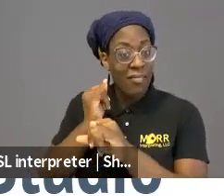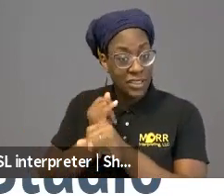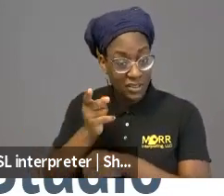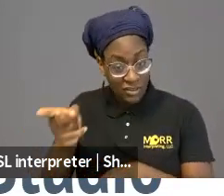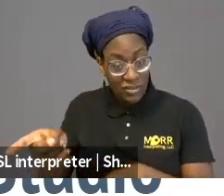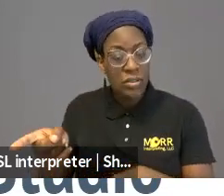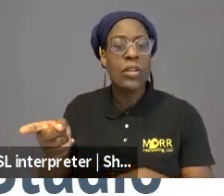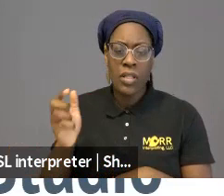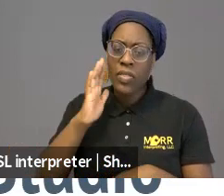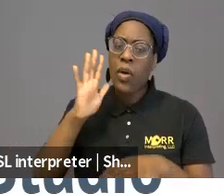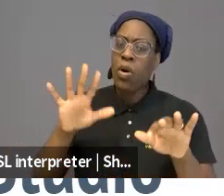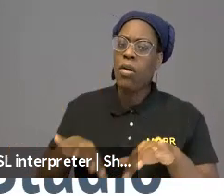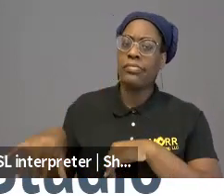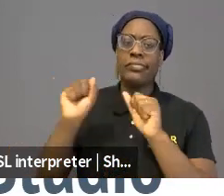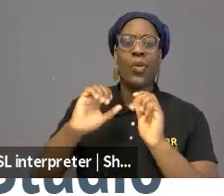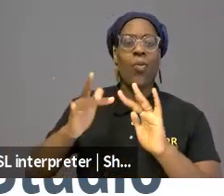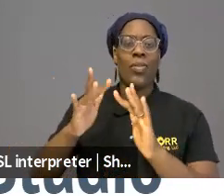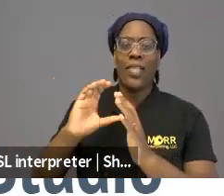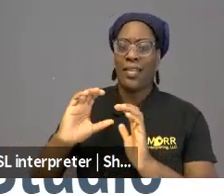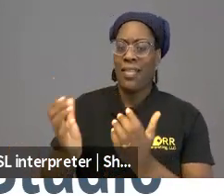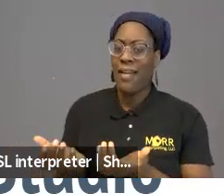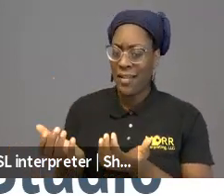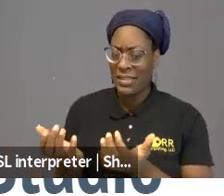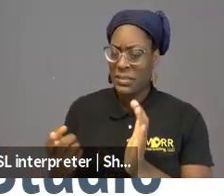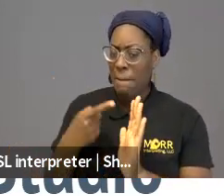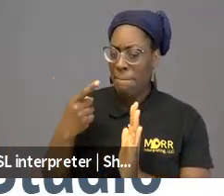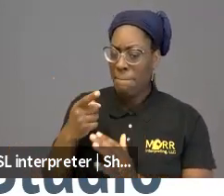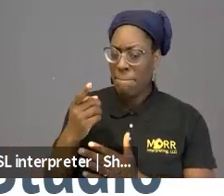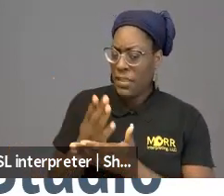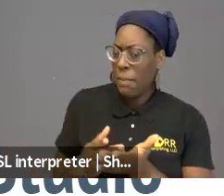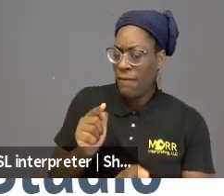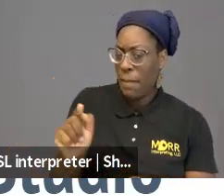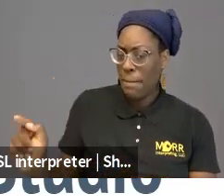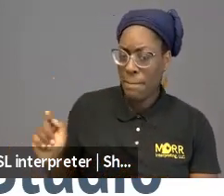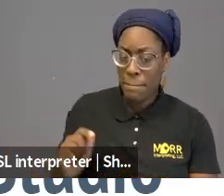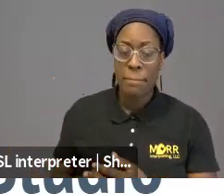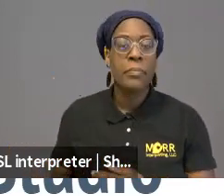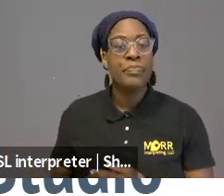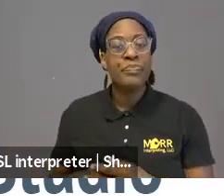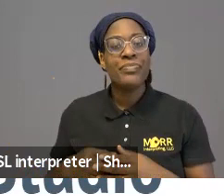true now more than ever, but this was also the case before the pandemic. A lot of our students